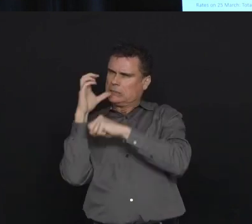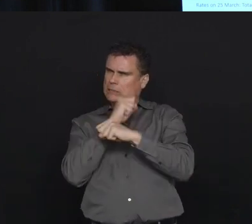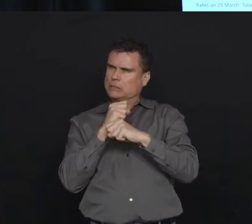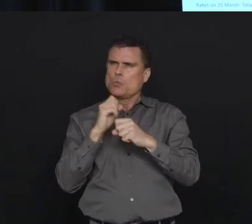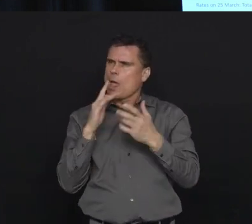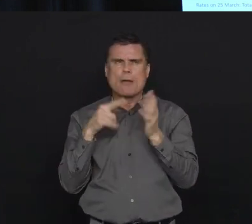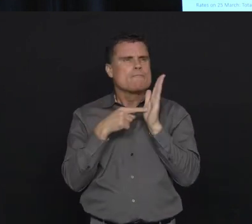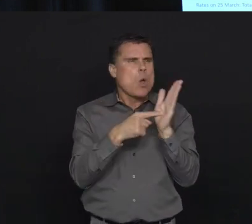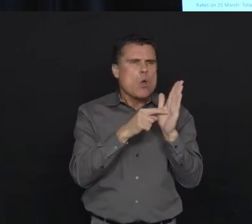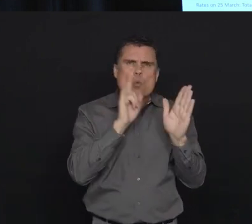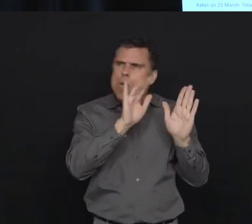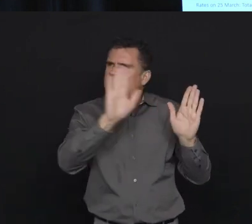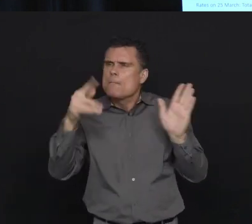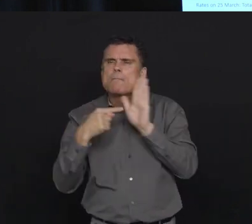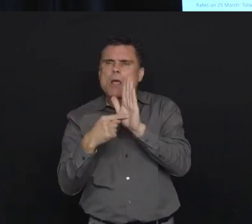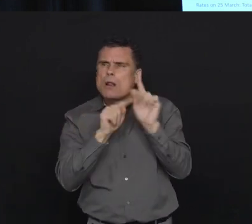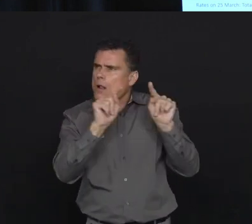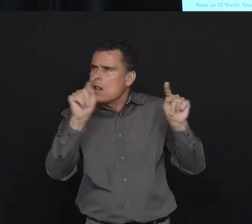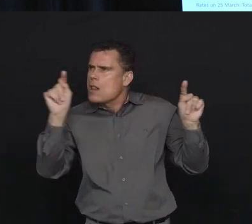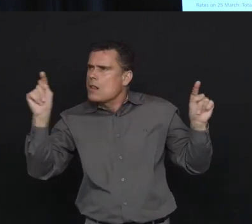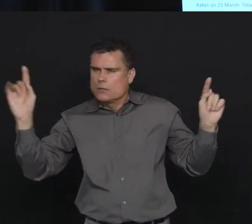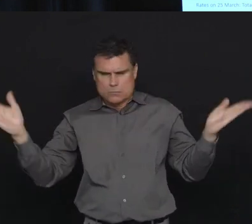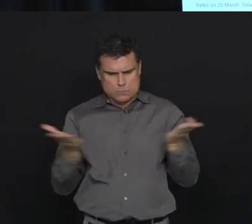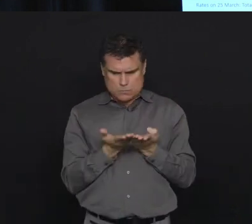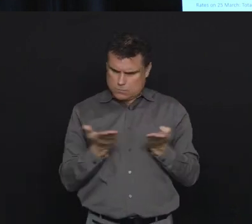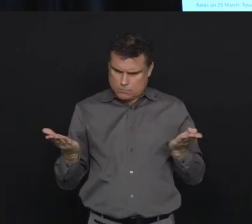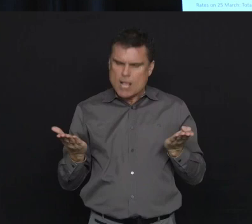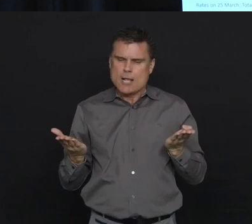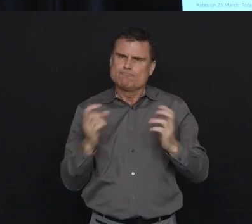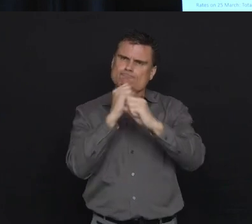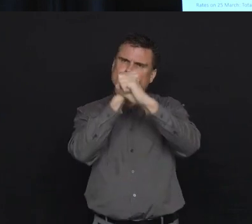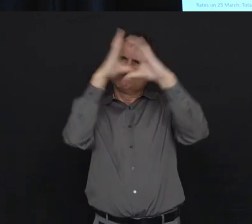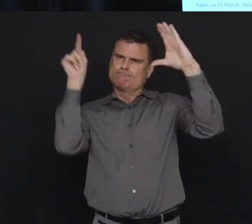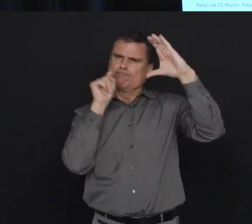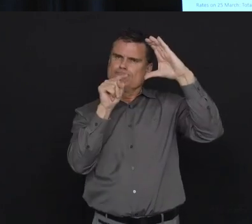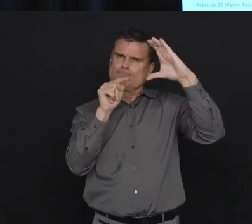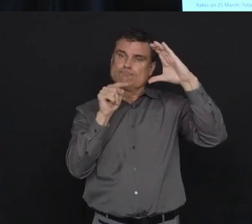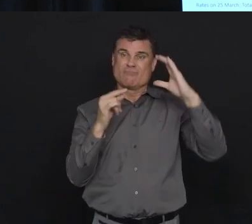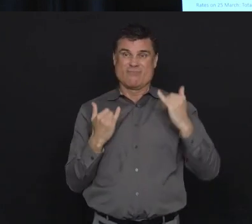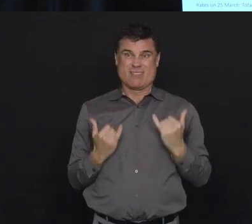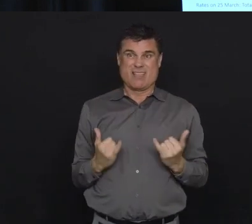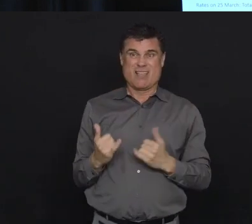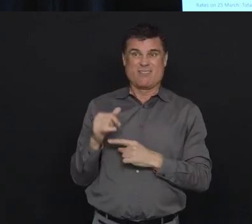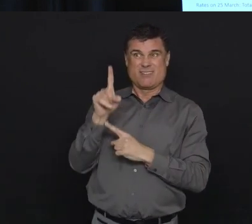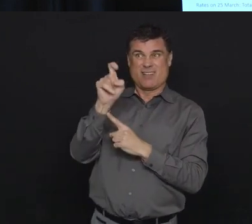or models, right now, with our reported cases we are about 130 cases per million population. If we had continued on